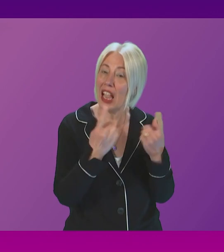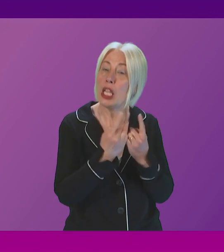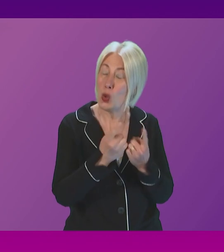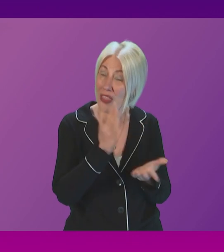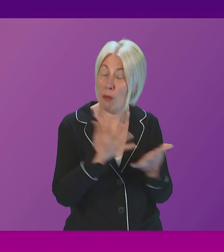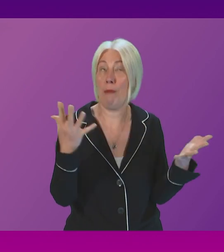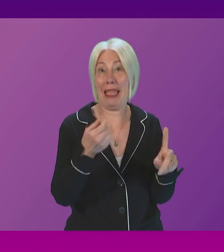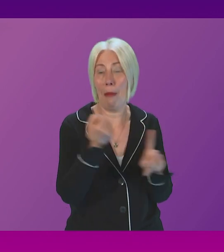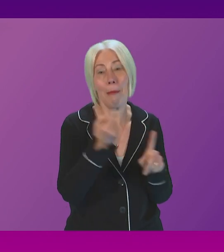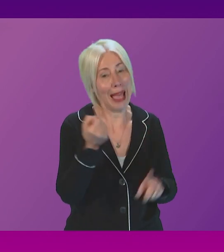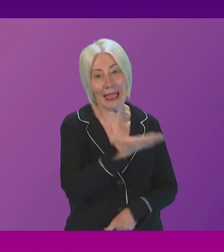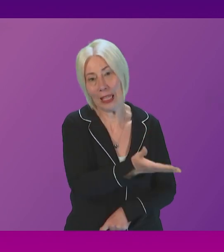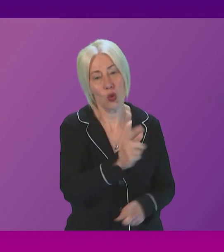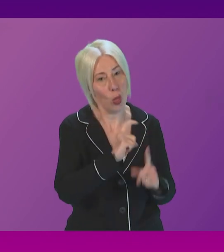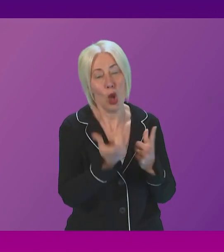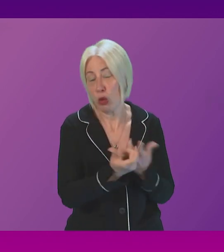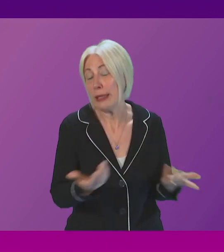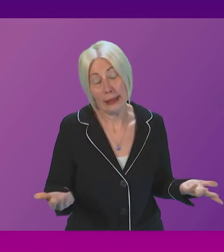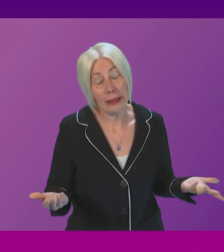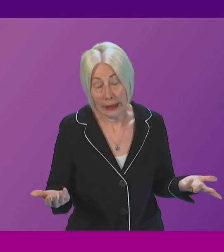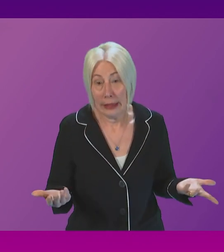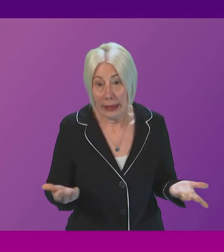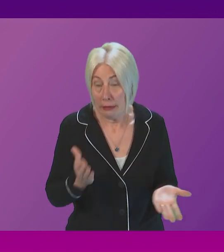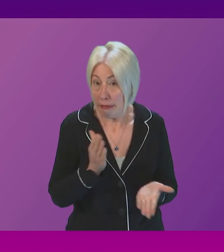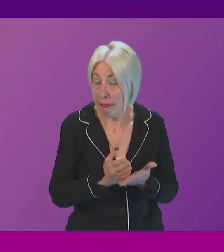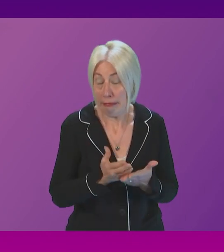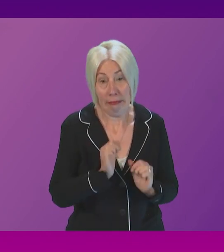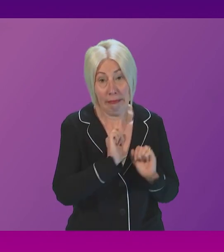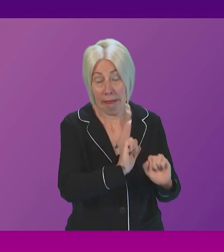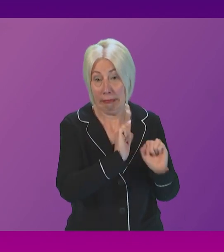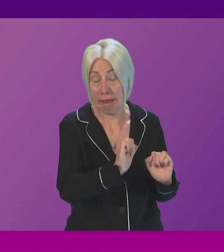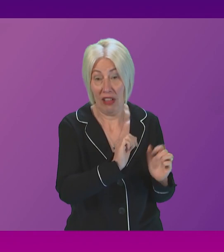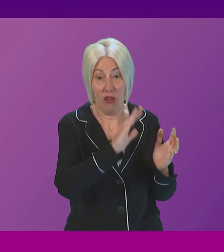significant impact on the communities and, in this case, on the community of South Uist.